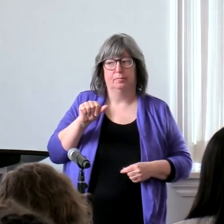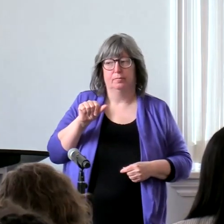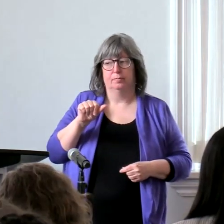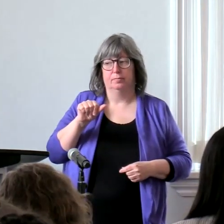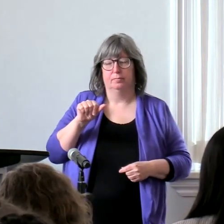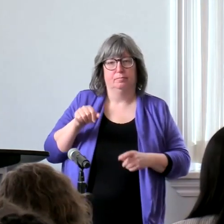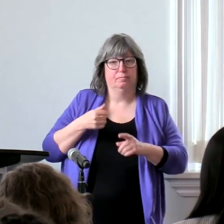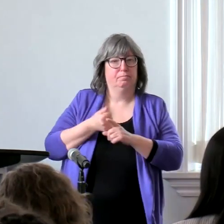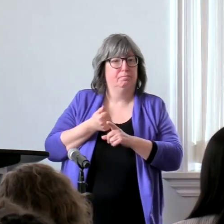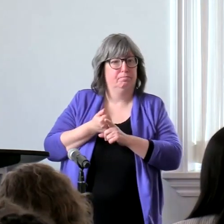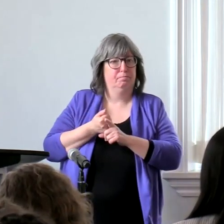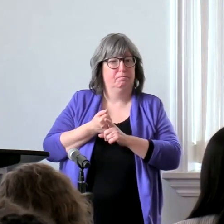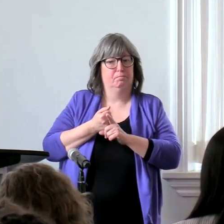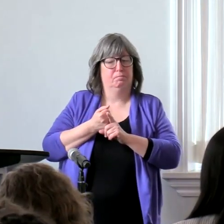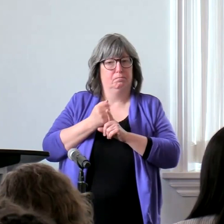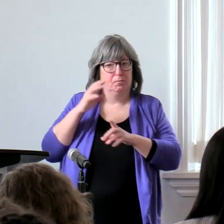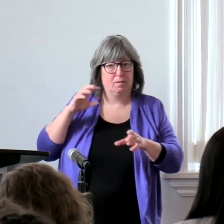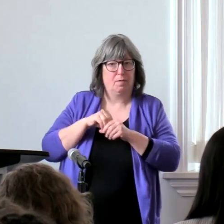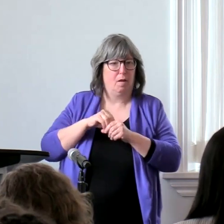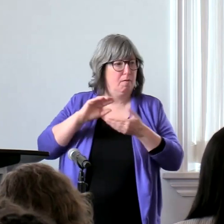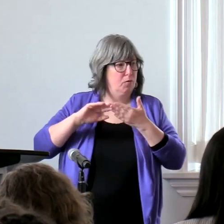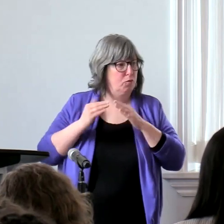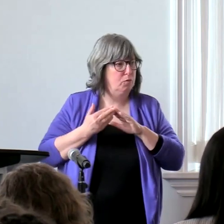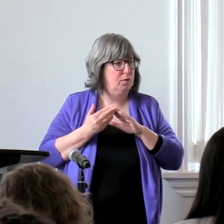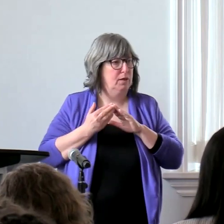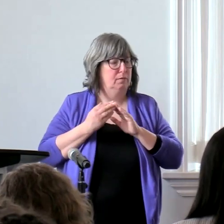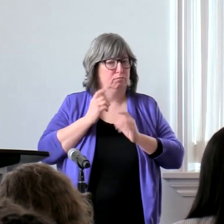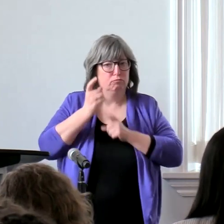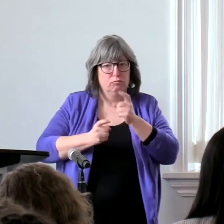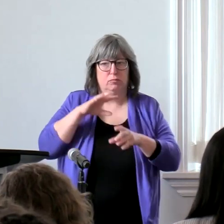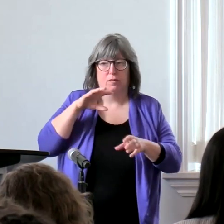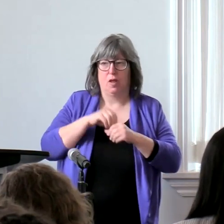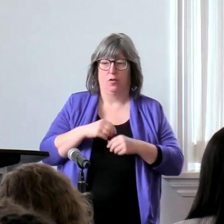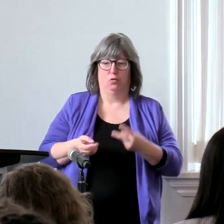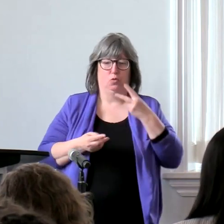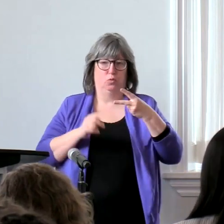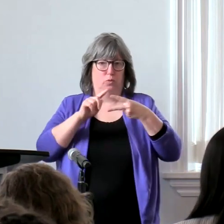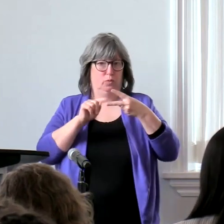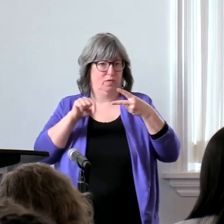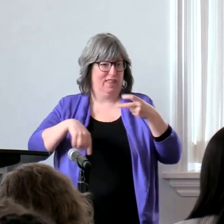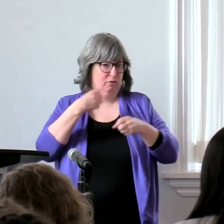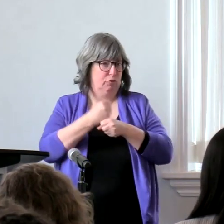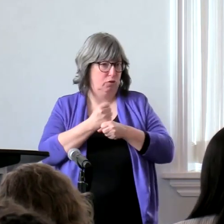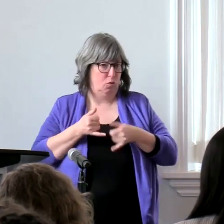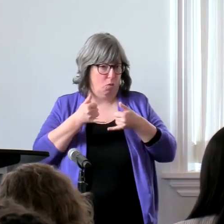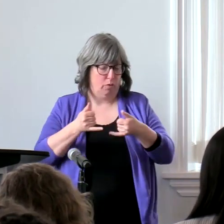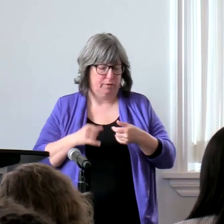who has significantly contributed to the community, and there are two recipients for this year's award